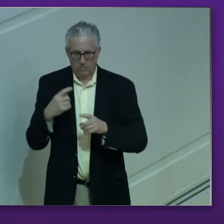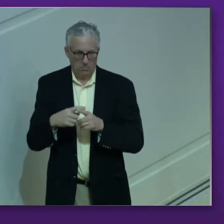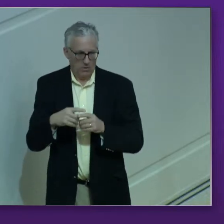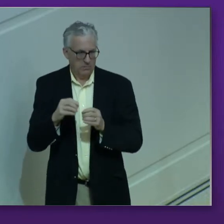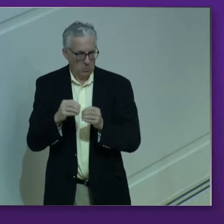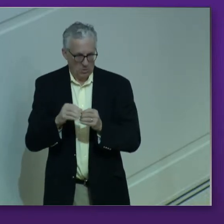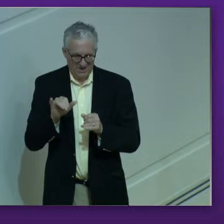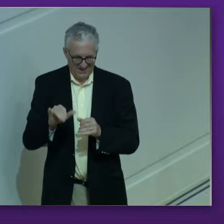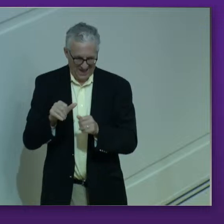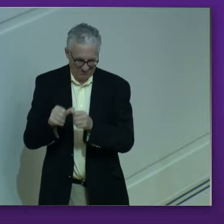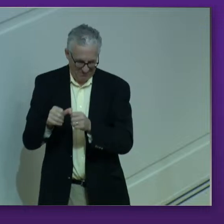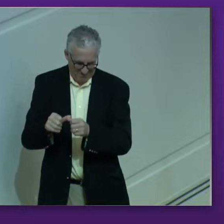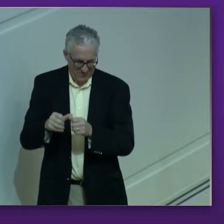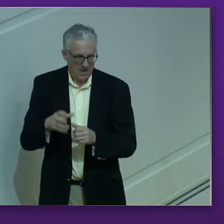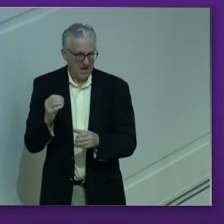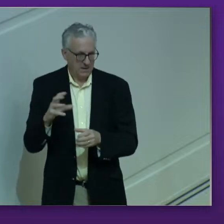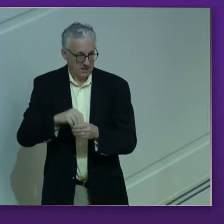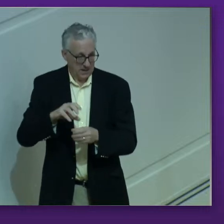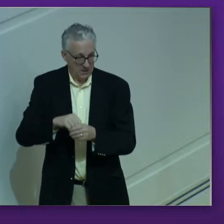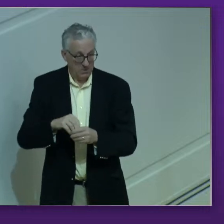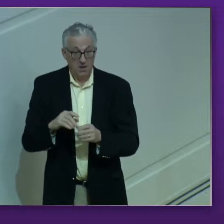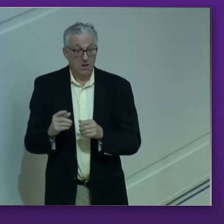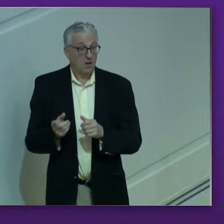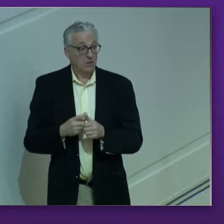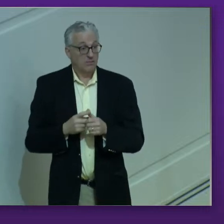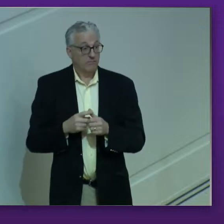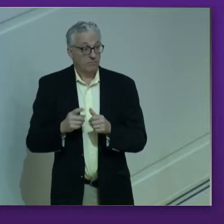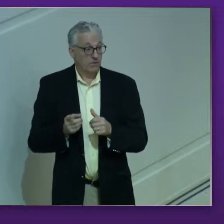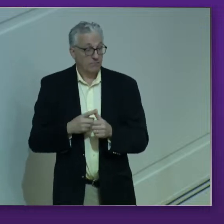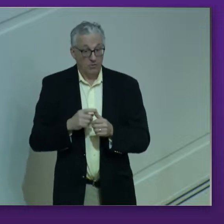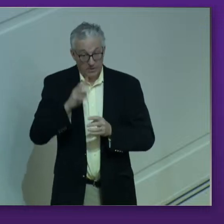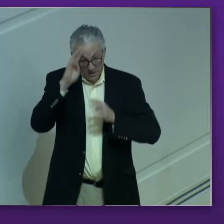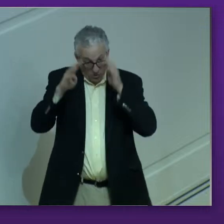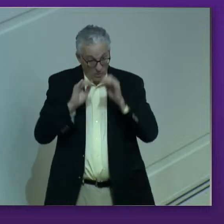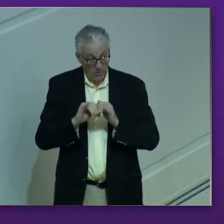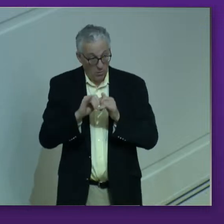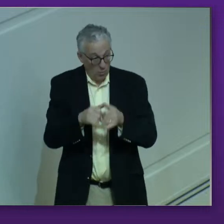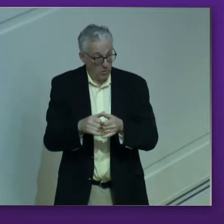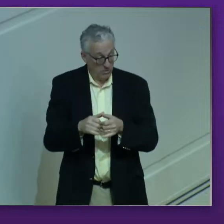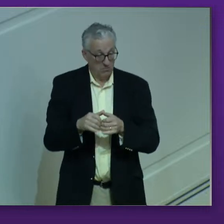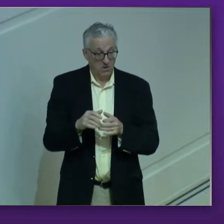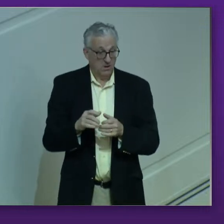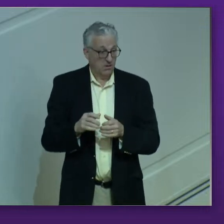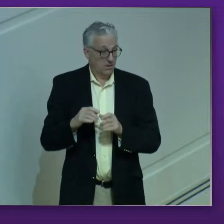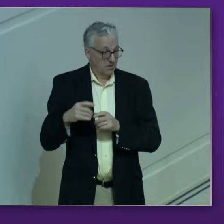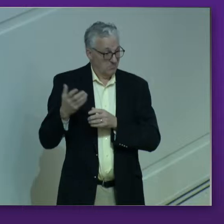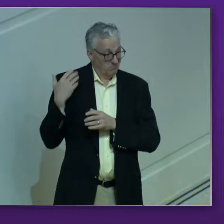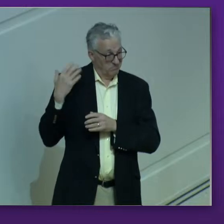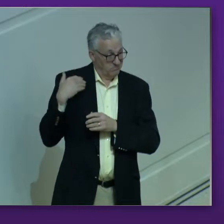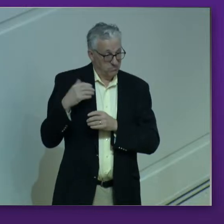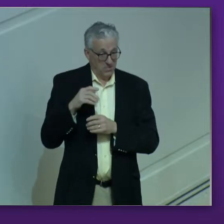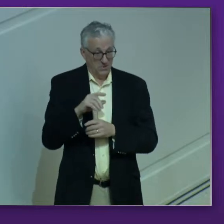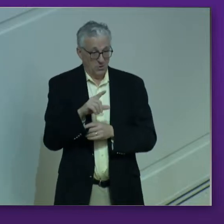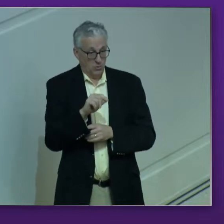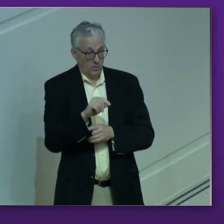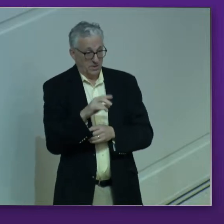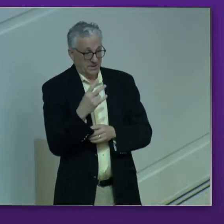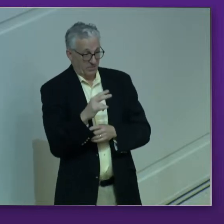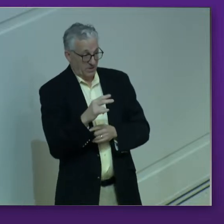THIS FUND IS DESIGNED TO ENCOURAGE FACULTY STAFF AND STUDENTS TO DEVELOP TEACHING